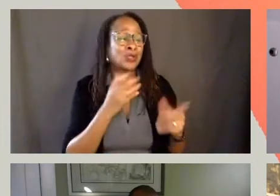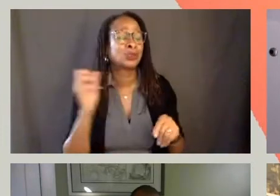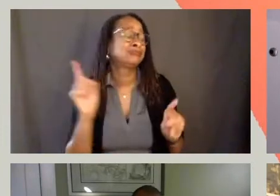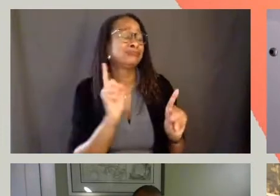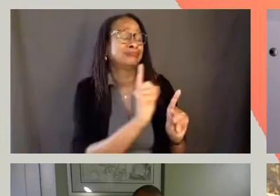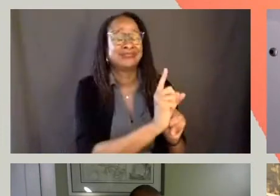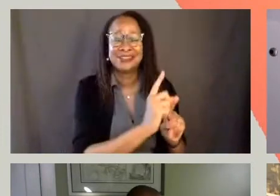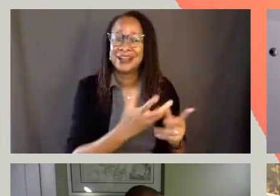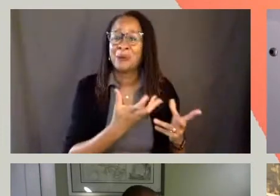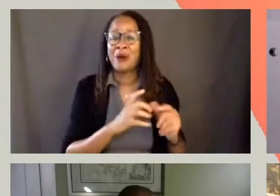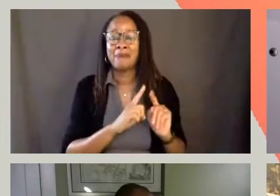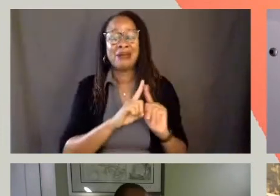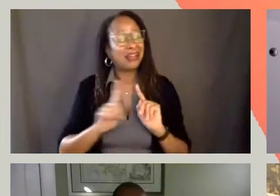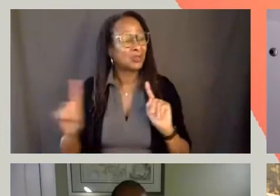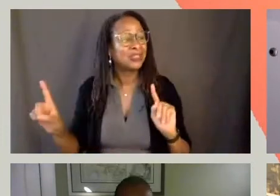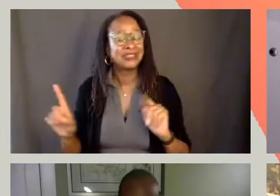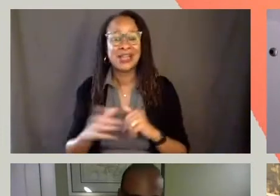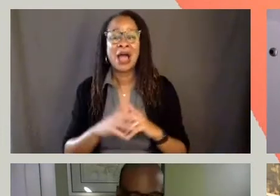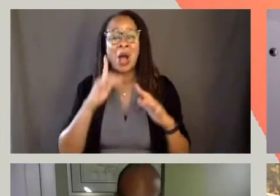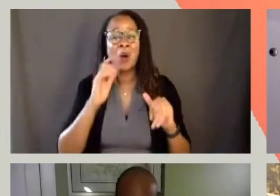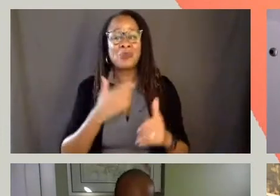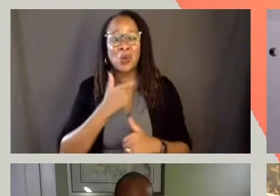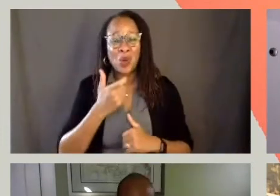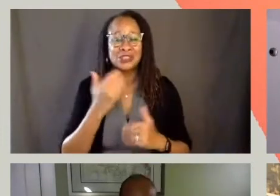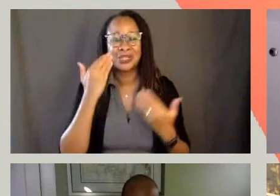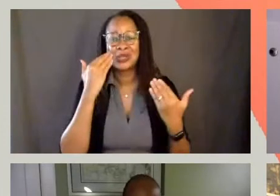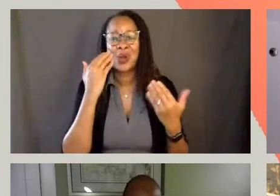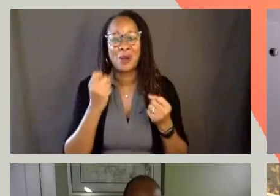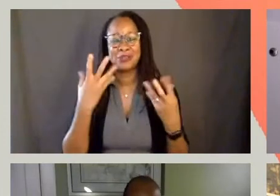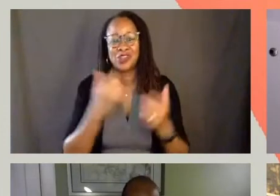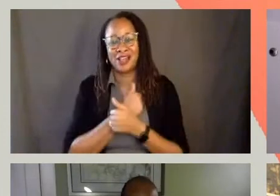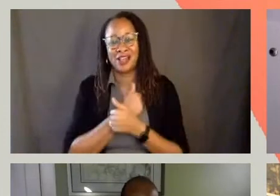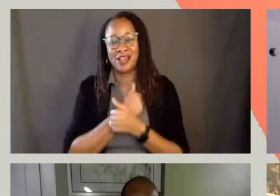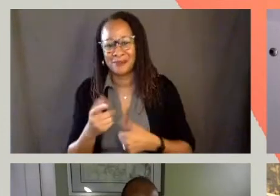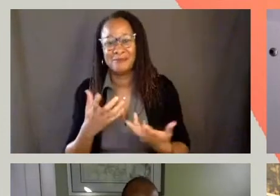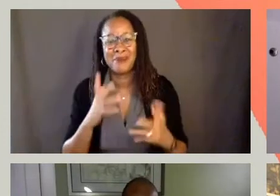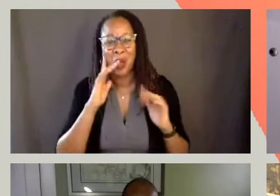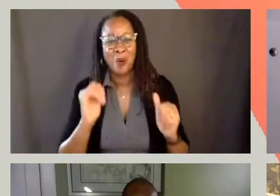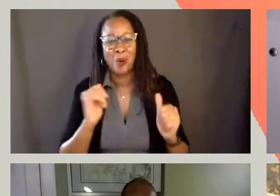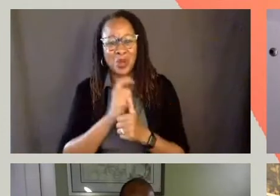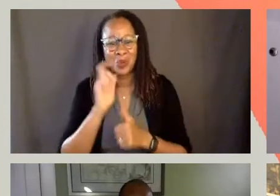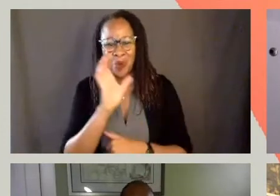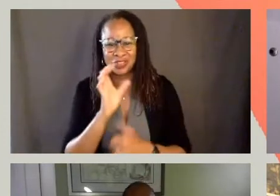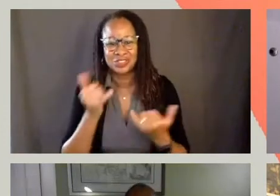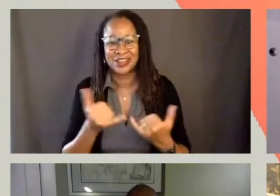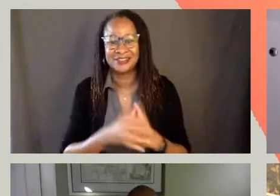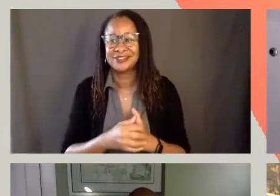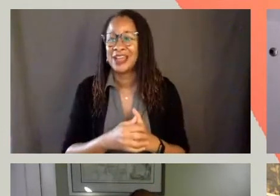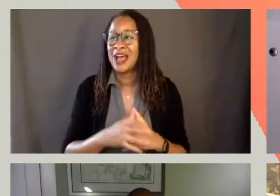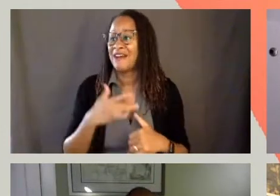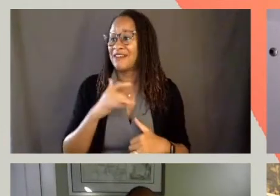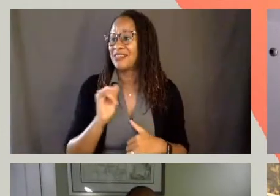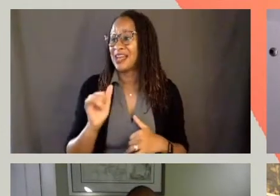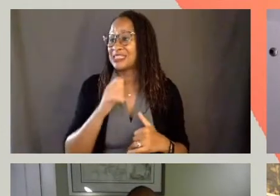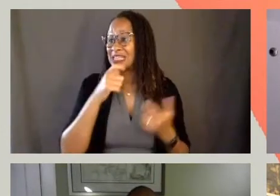I hope they're watching 'cause they know how much I love them. You know, I feel like this doesn't happen every time.